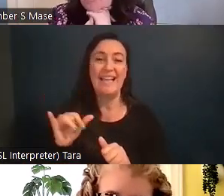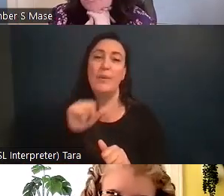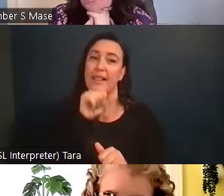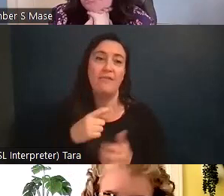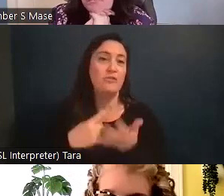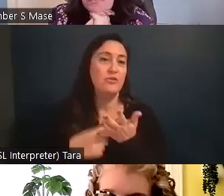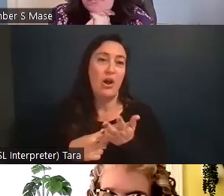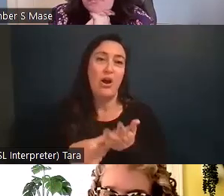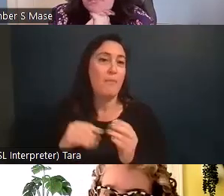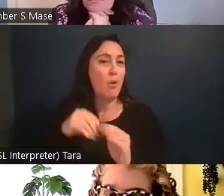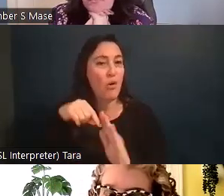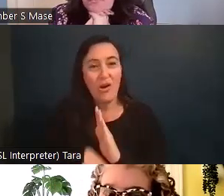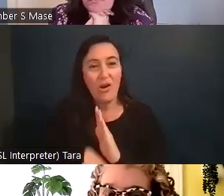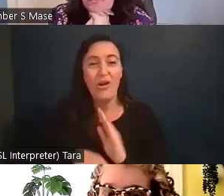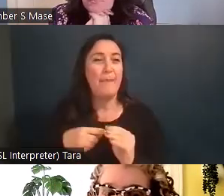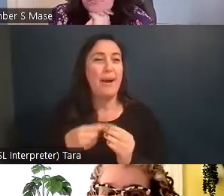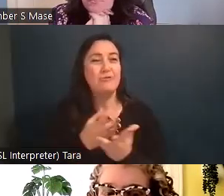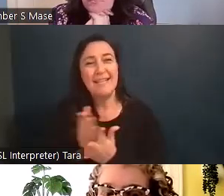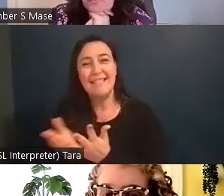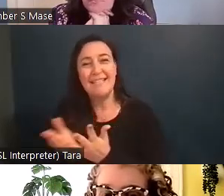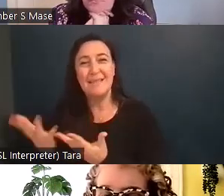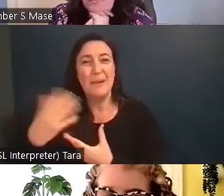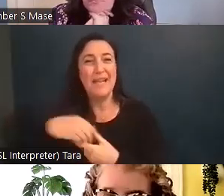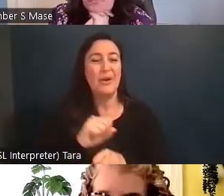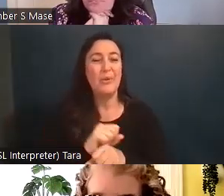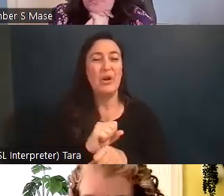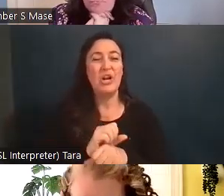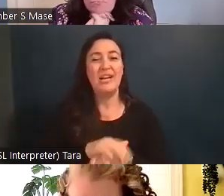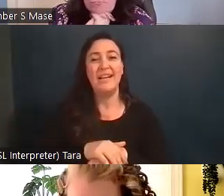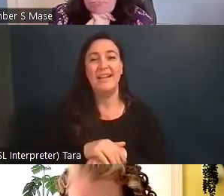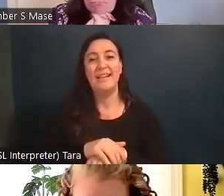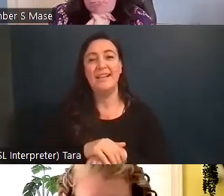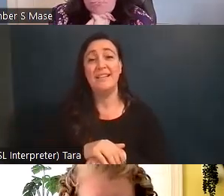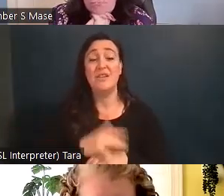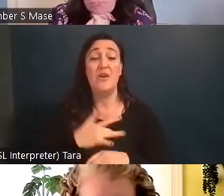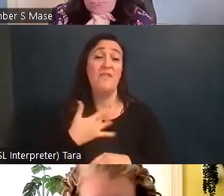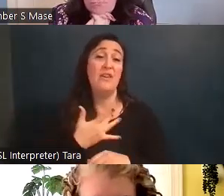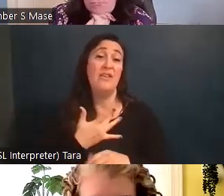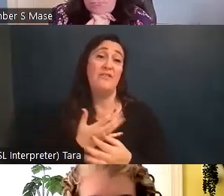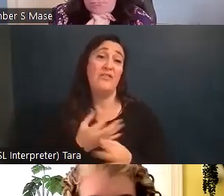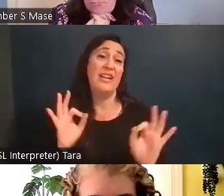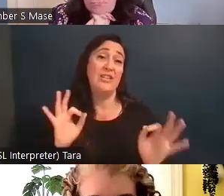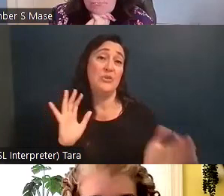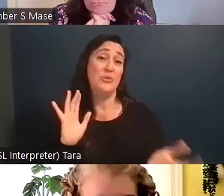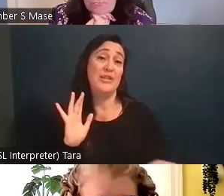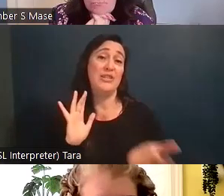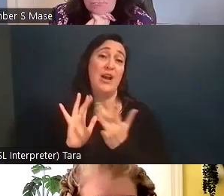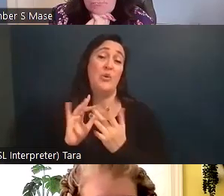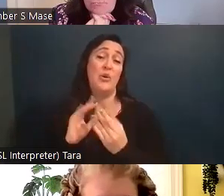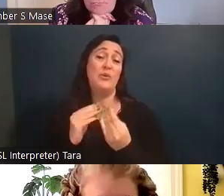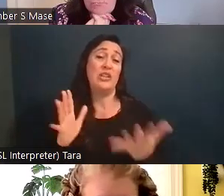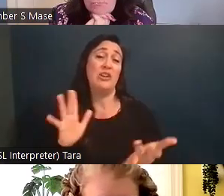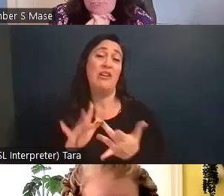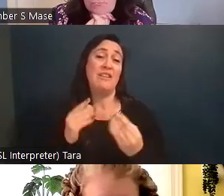to talk more about transdisciplinary work. So feel free to reach out. We will share our contact information after this webinar.